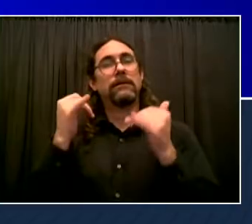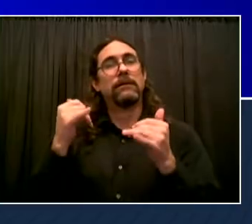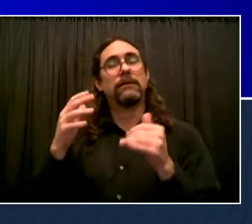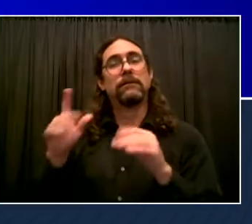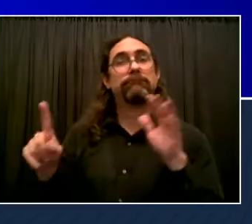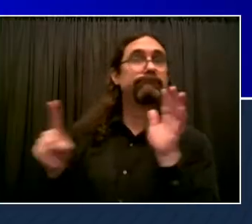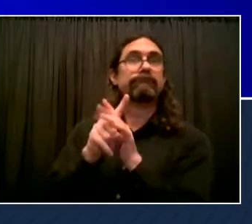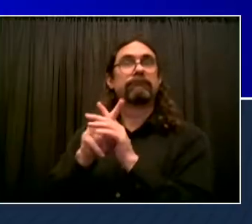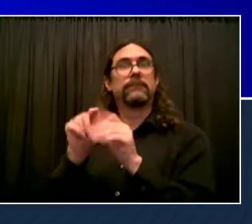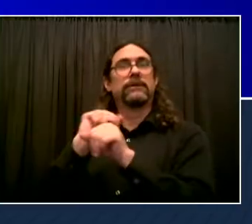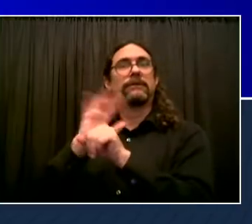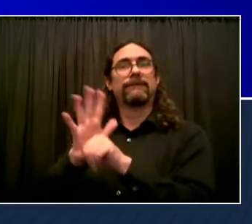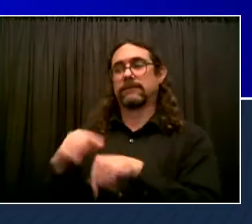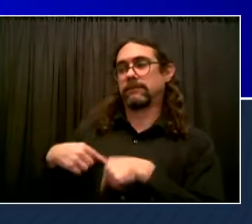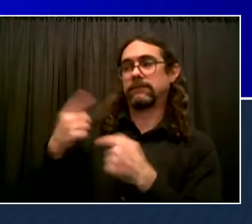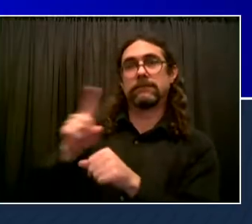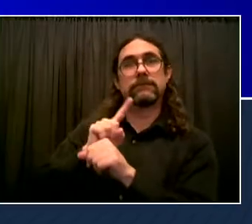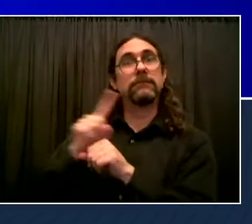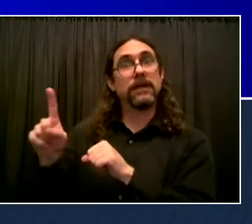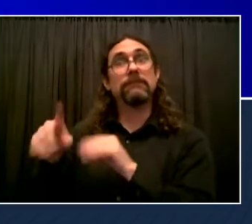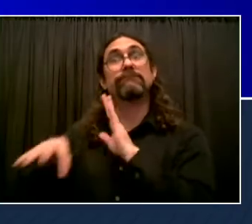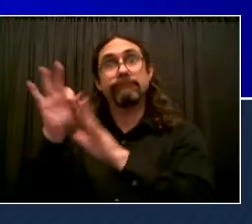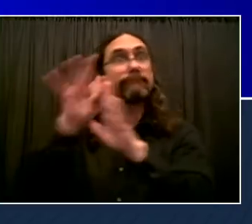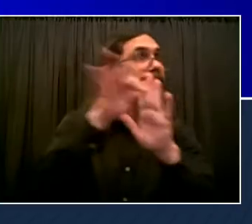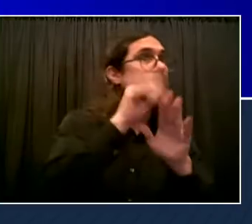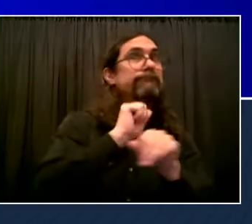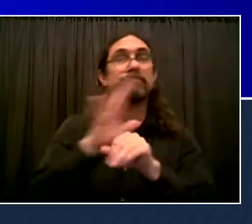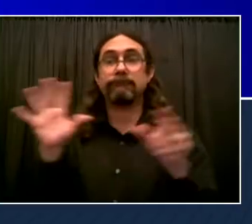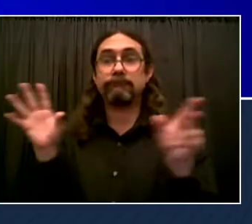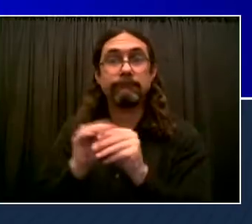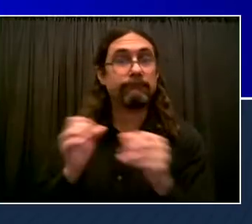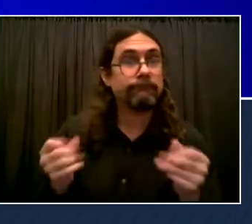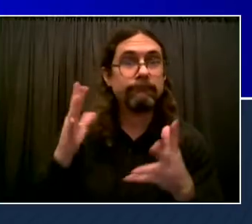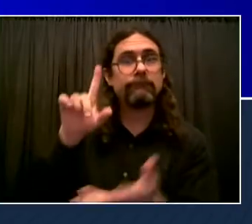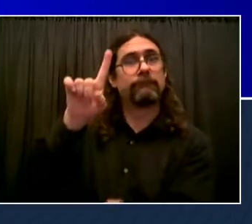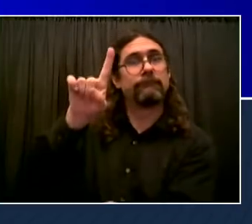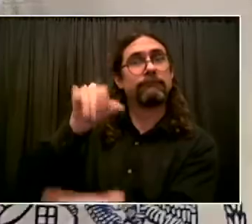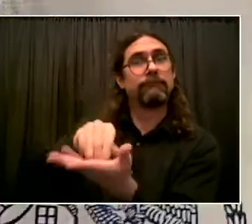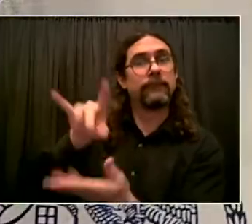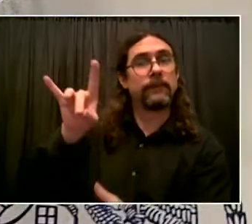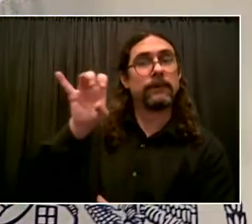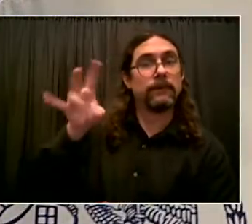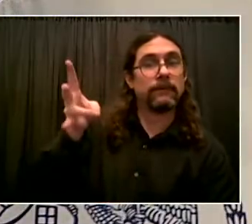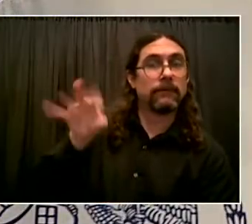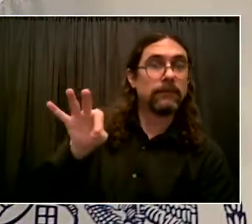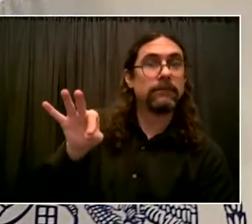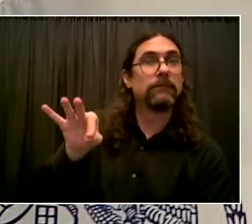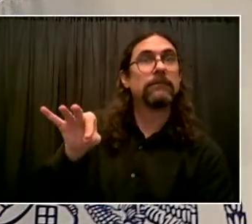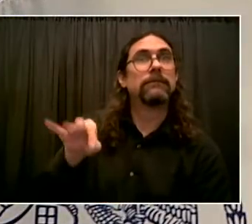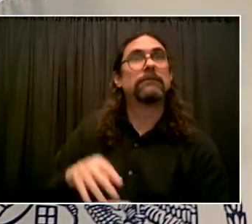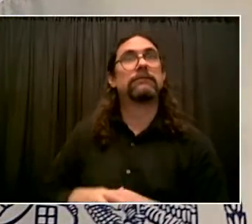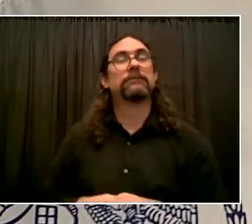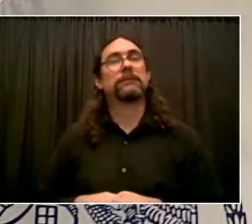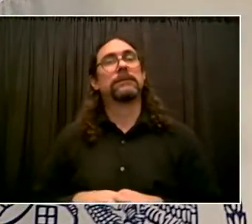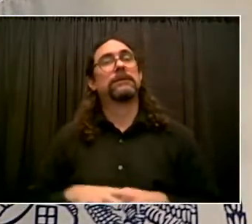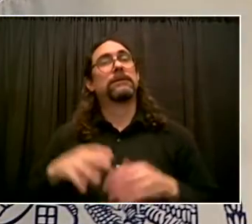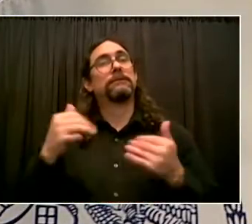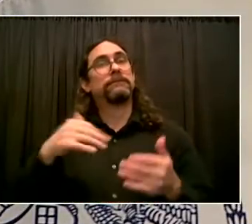WHILE. KNEW WERE CASES 7-DAY AVERAGE, 1879 CASES.